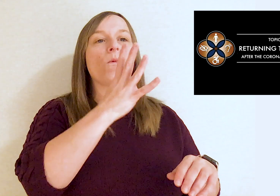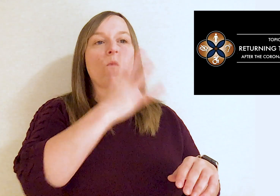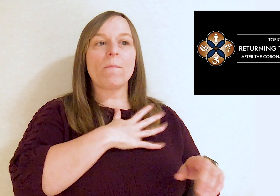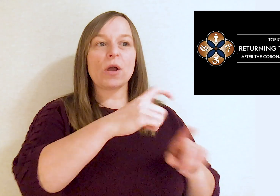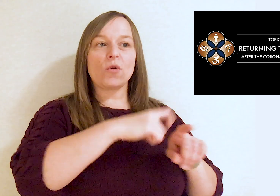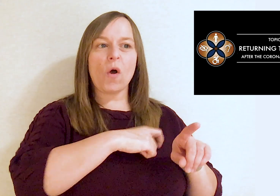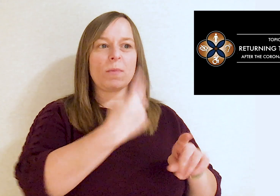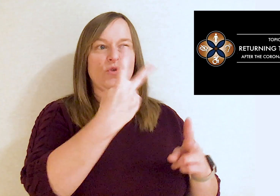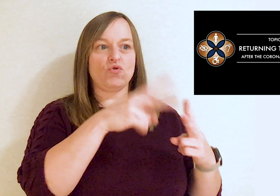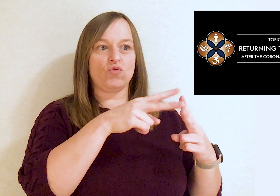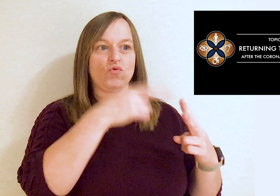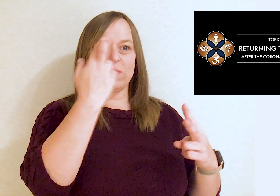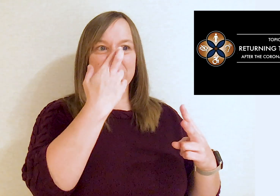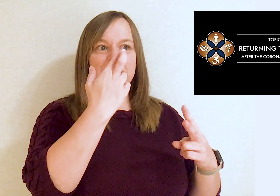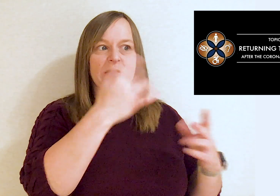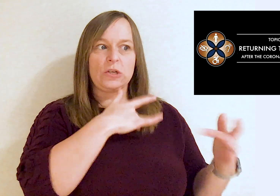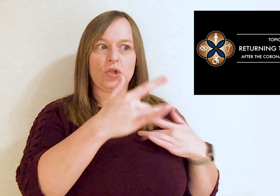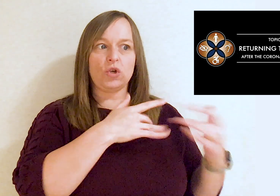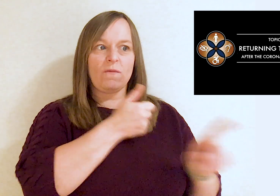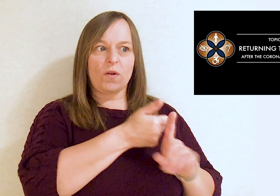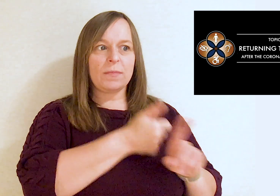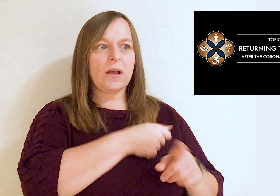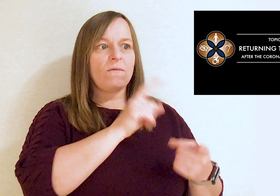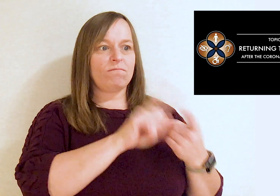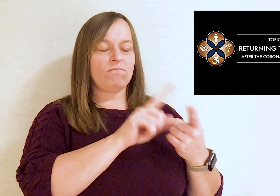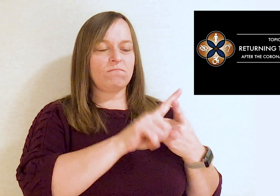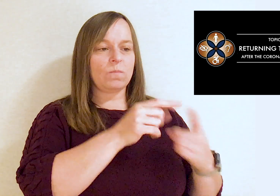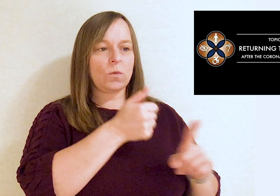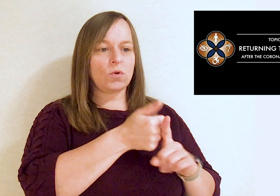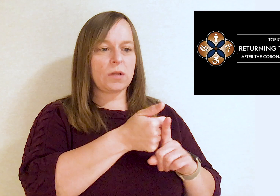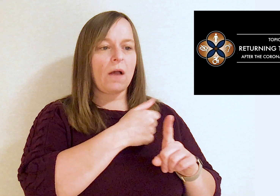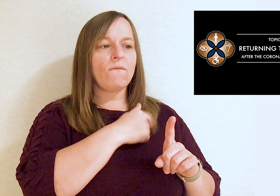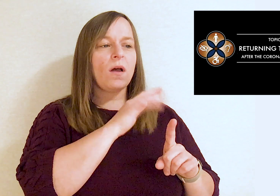who had two reasons why she needed to be concerned. One was because she had been